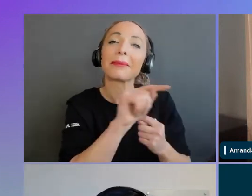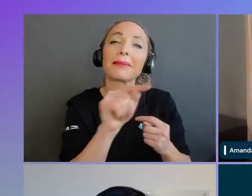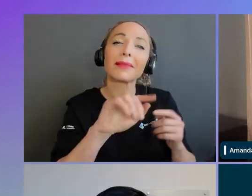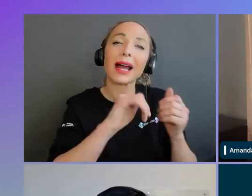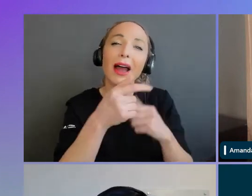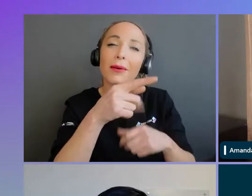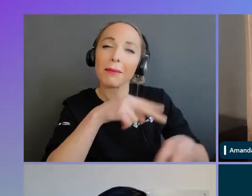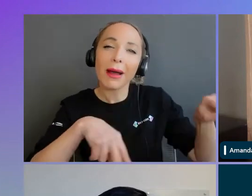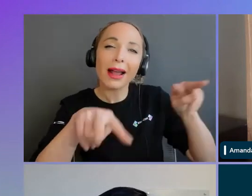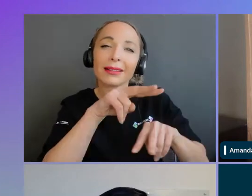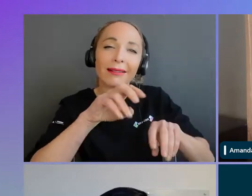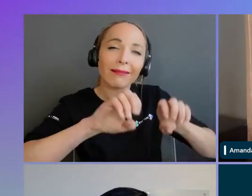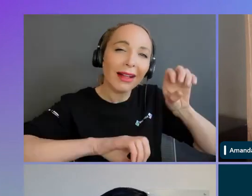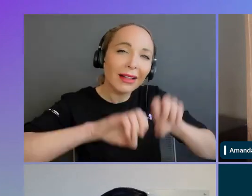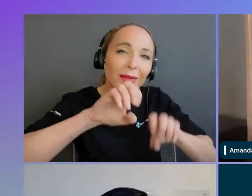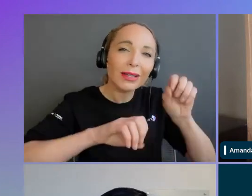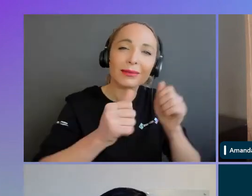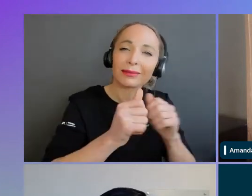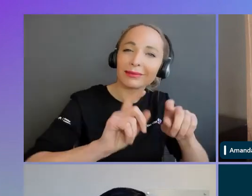your websites over time? Yeah, to track and, uh, and evaluate